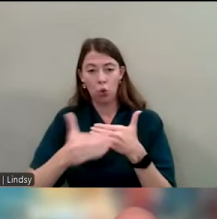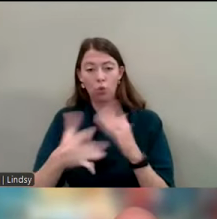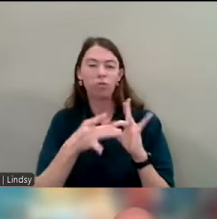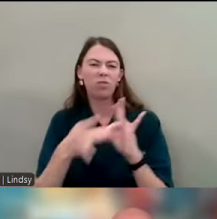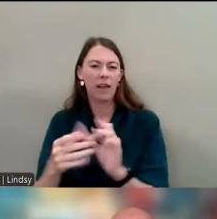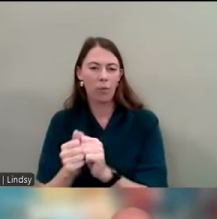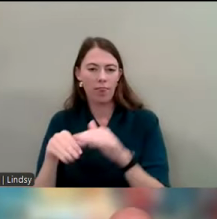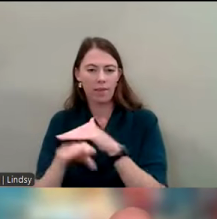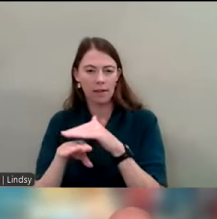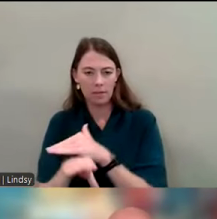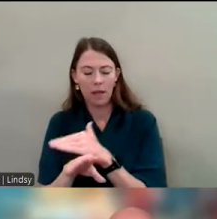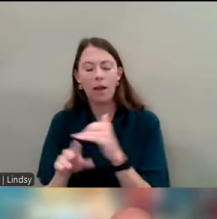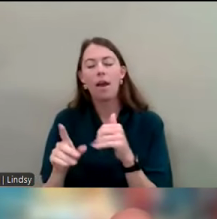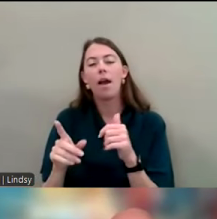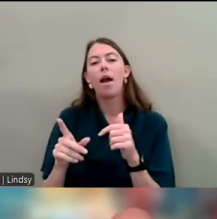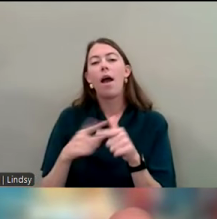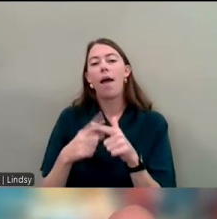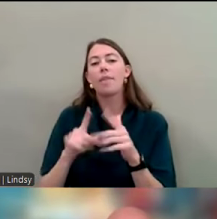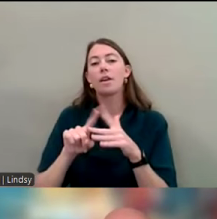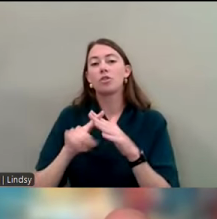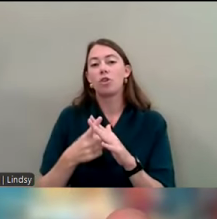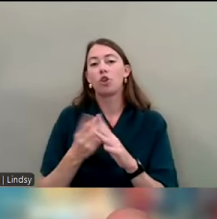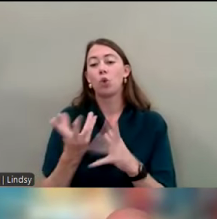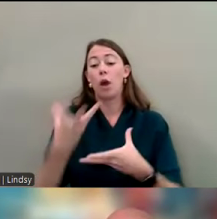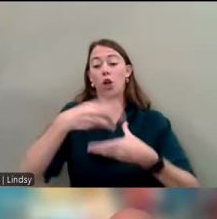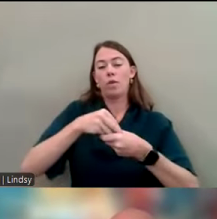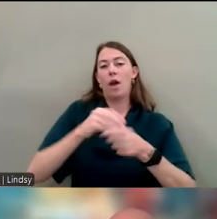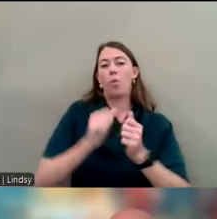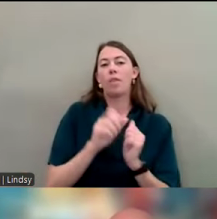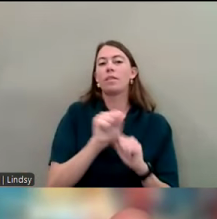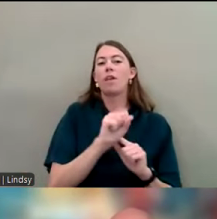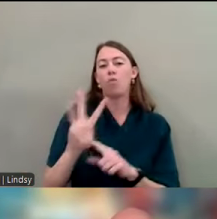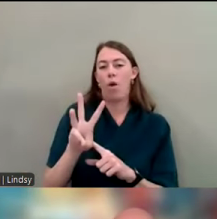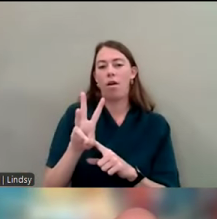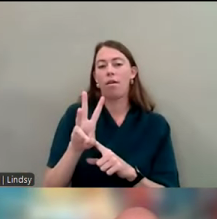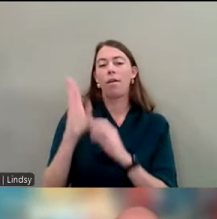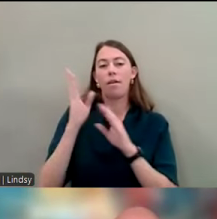and starting to include that as part of your overall software development lifecycle and,